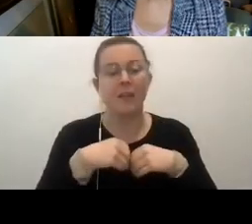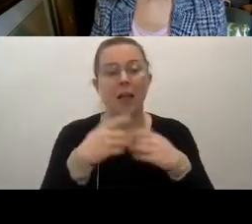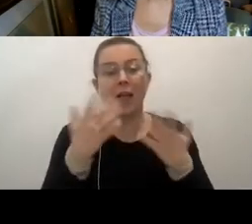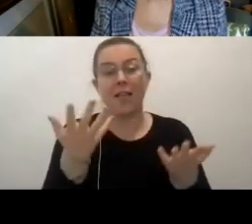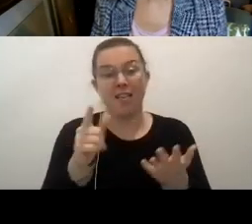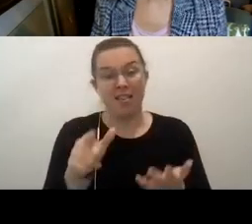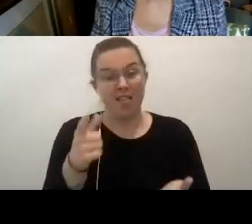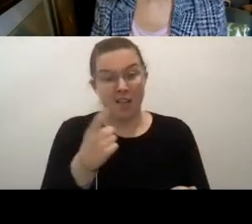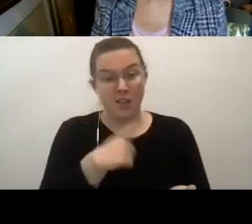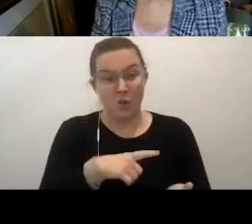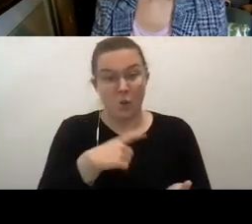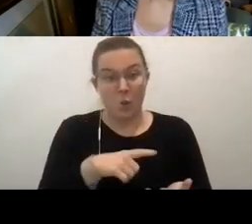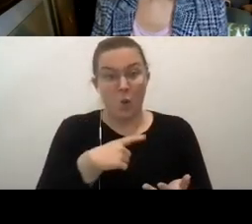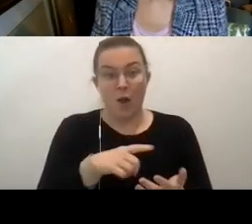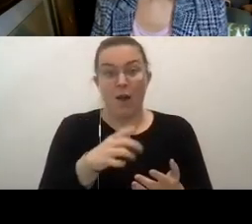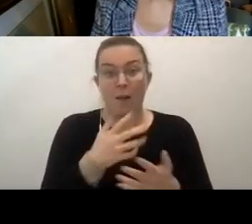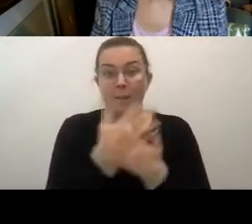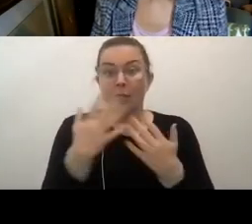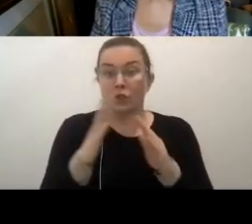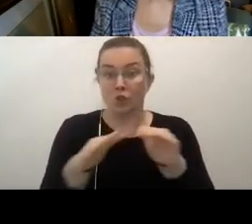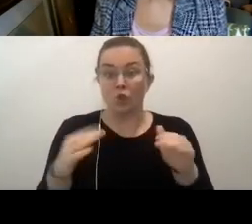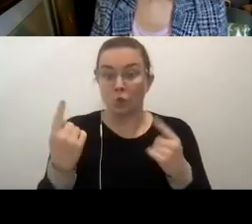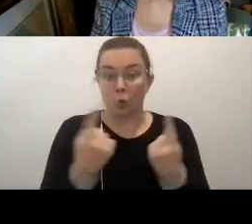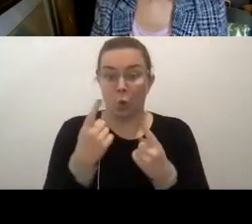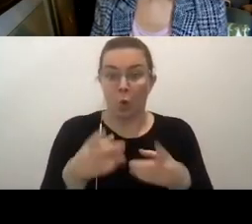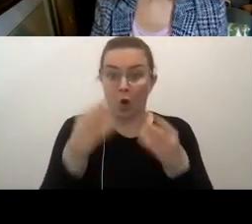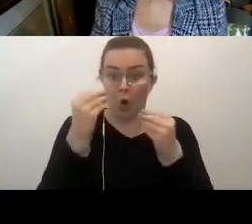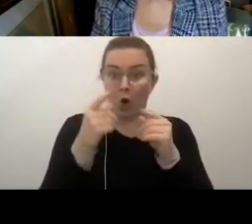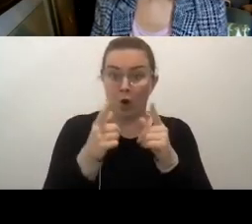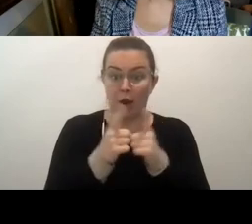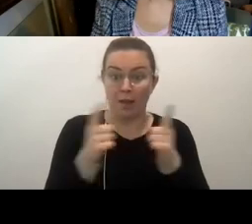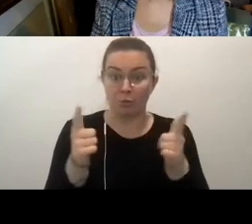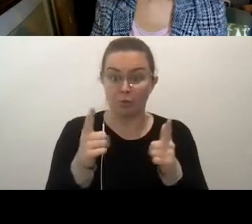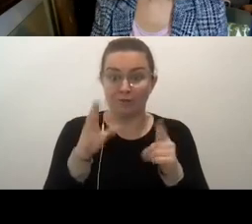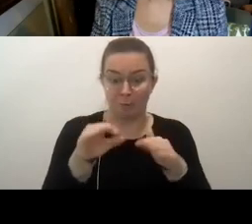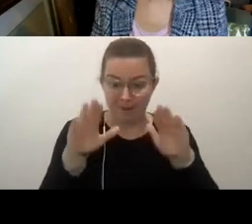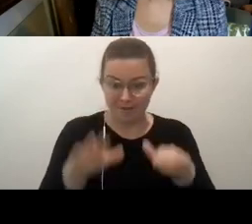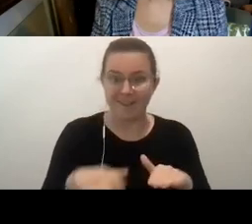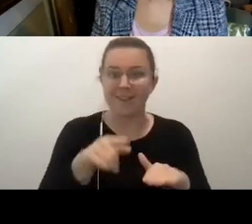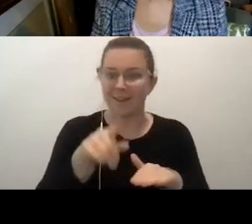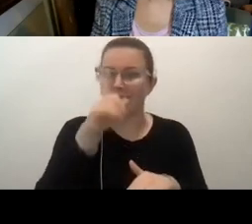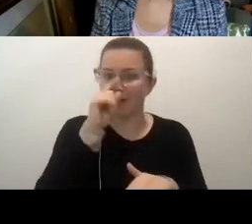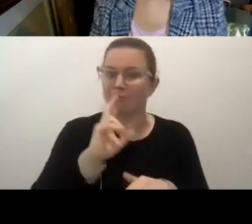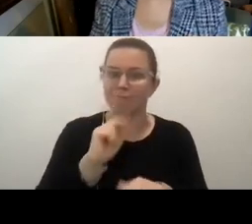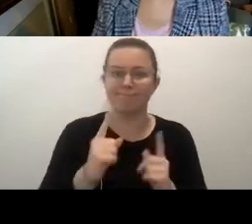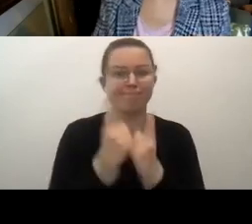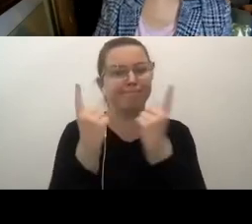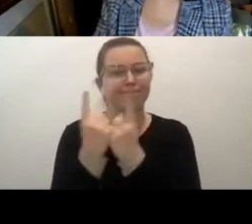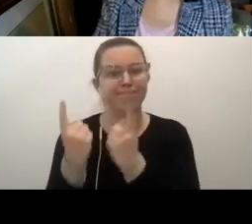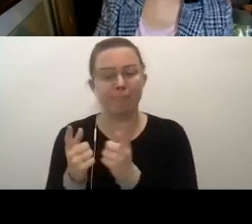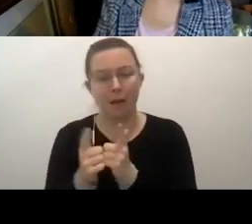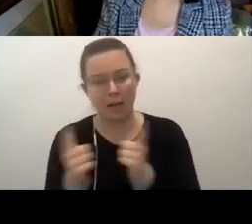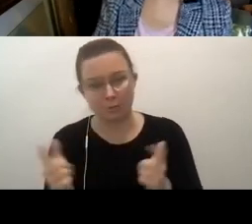who learn languages from a very young age can speak multiple languages. So I really believe